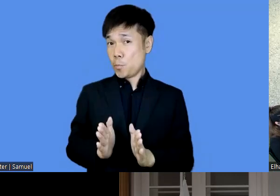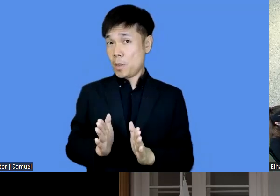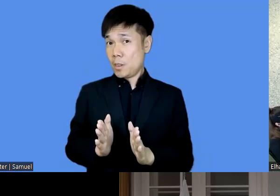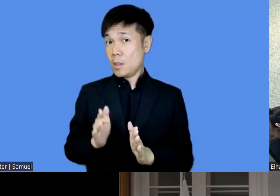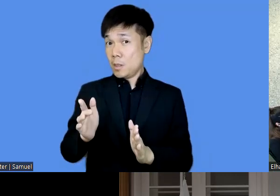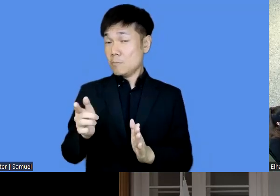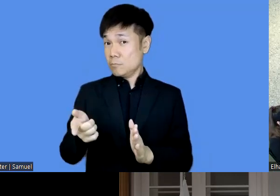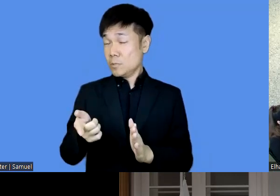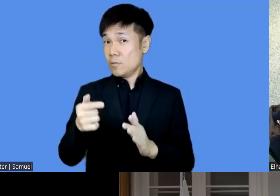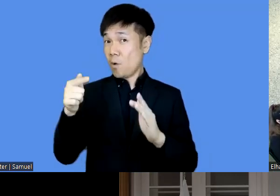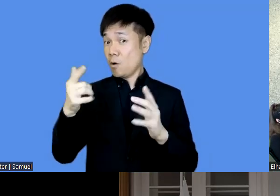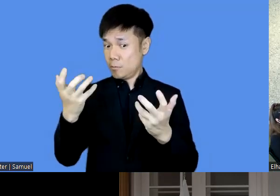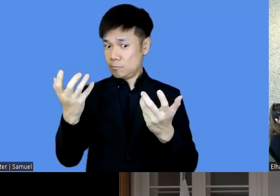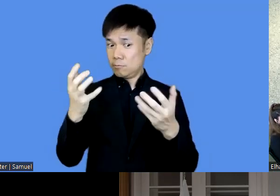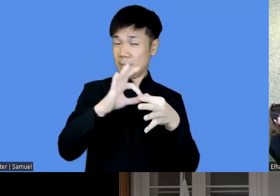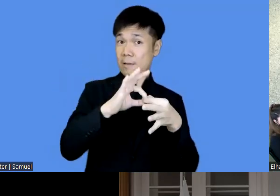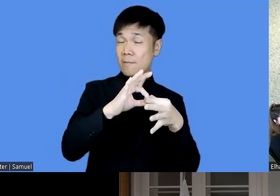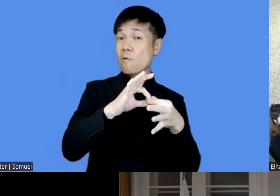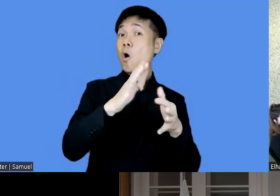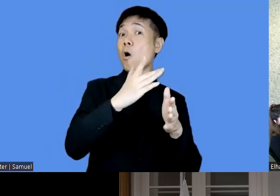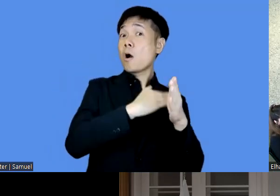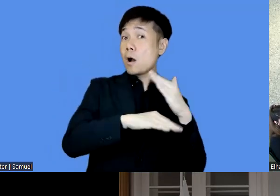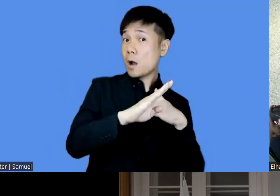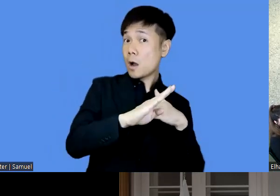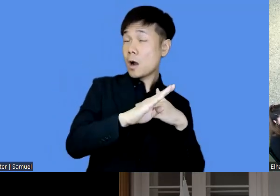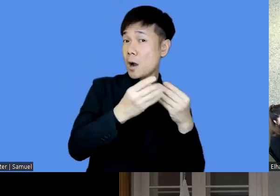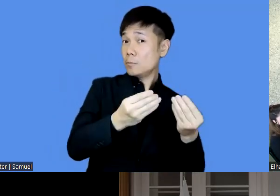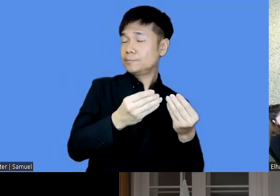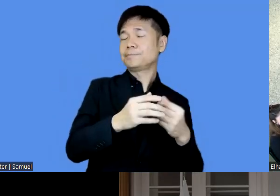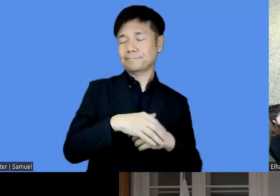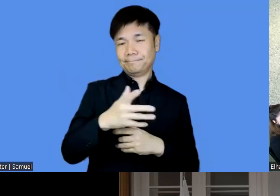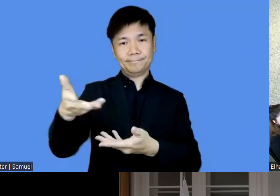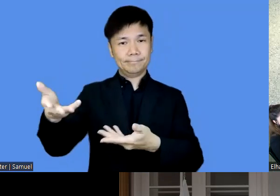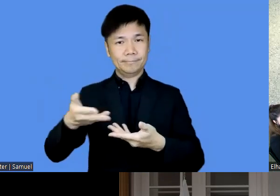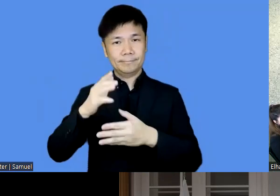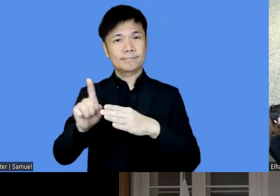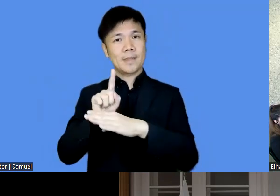For that, we have Alexandre Breitegger from the International Committee of the Red Cross.